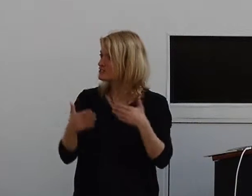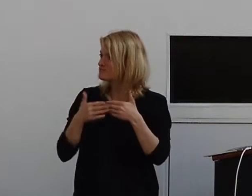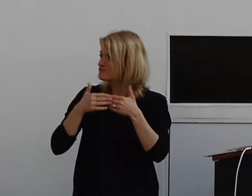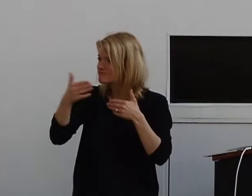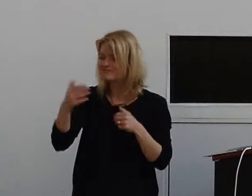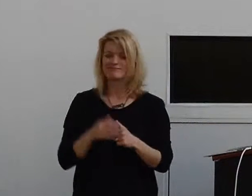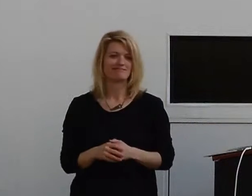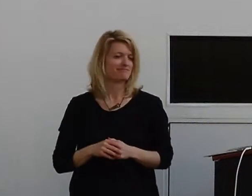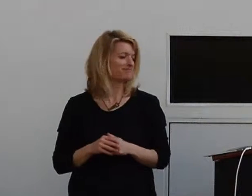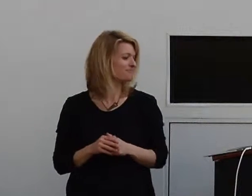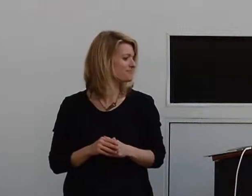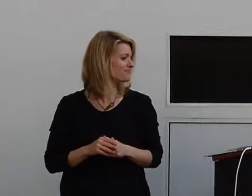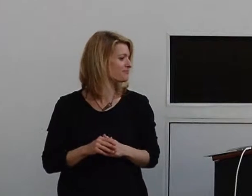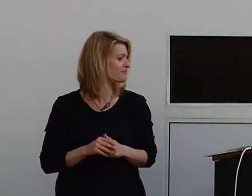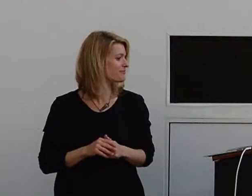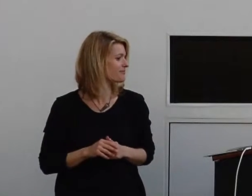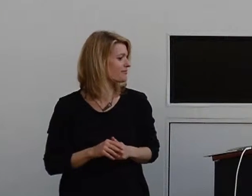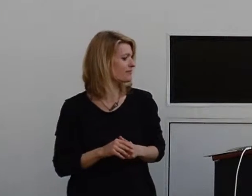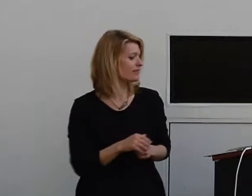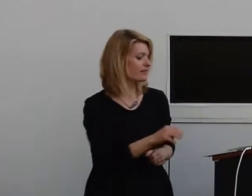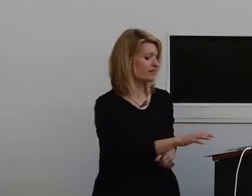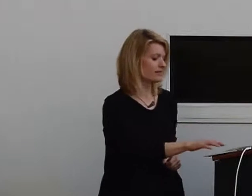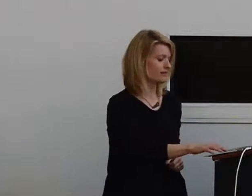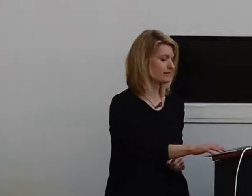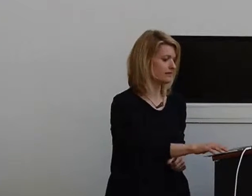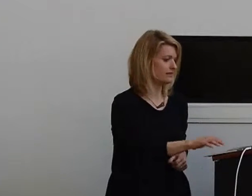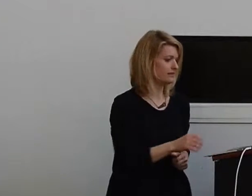and creates lifelong learning experiences.